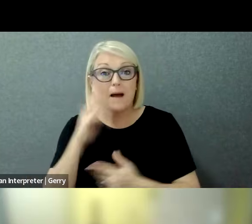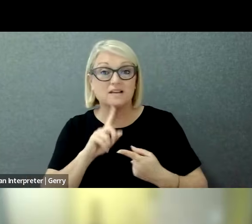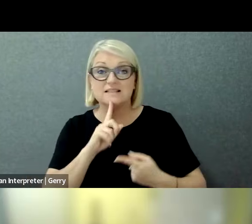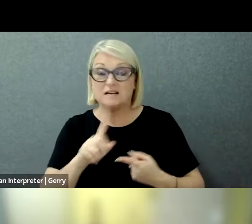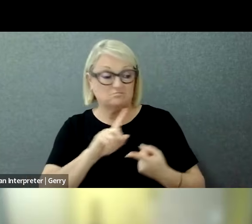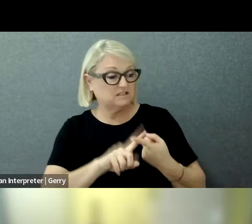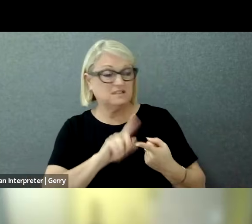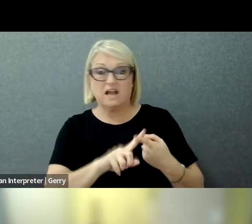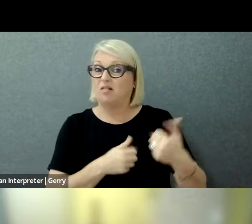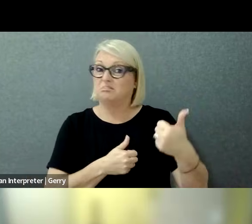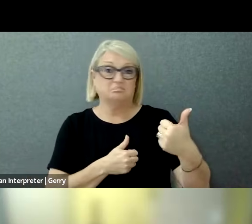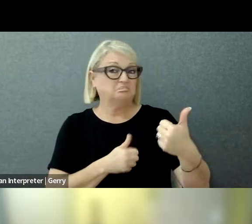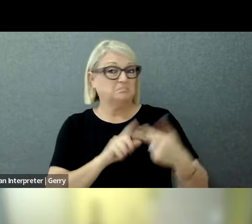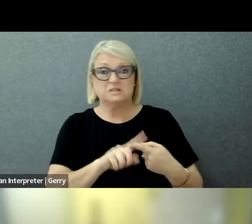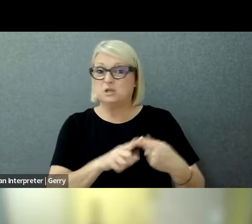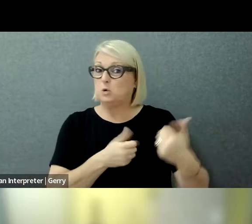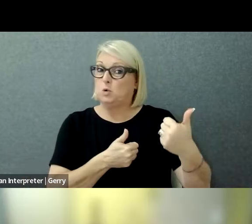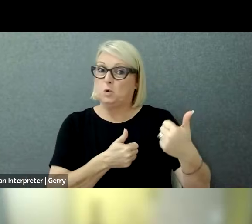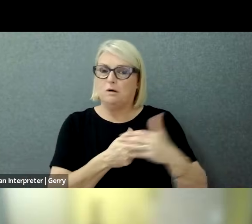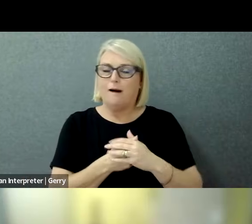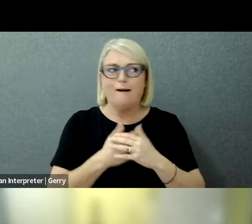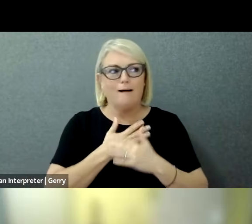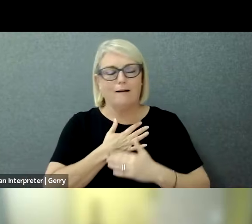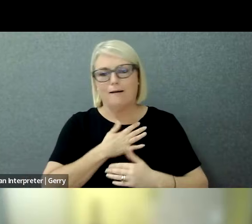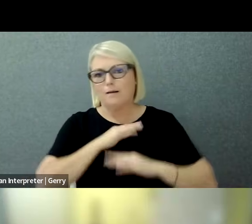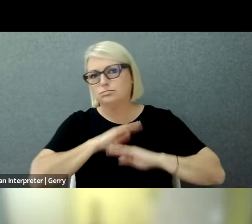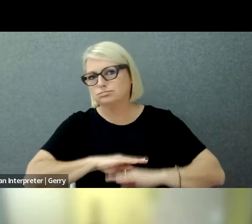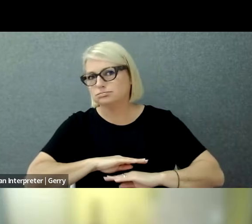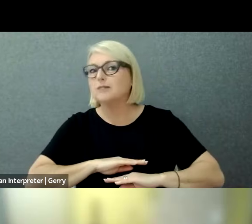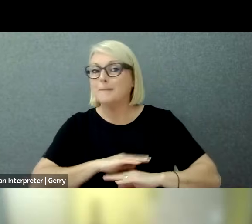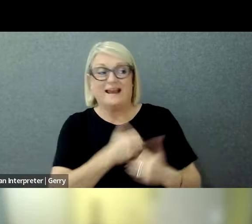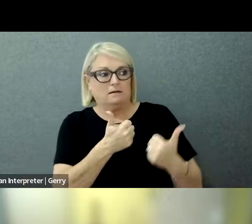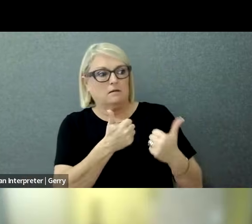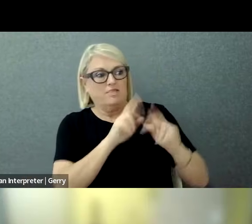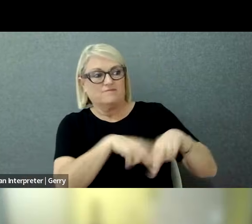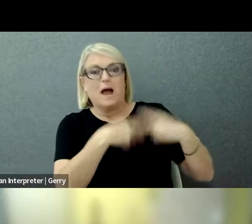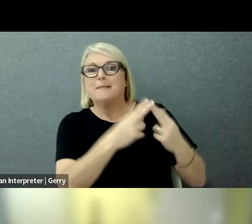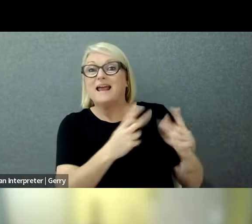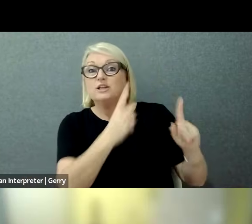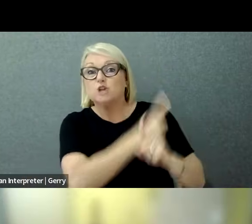really happy to see was that these were changes that were sustained 12 months down the track..